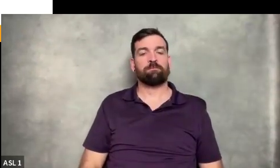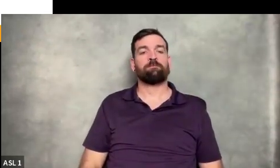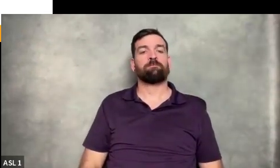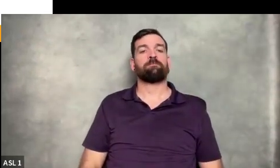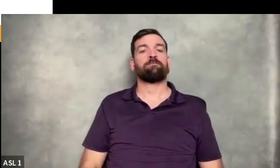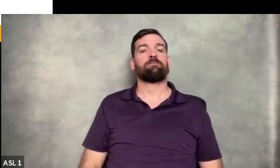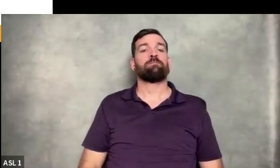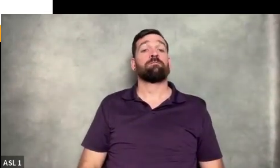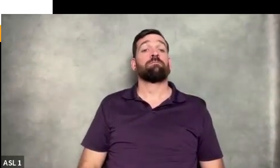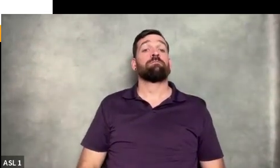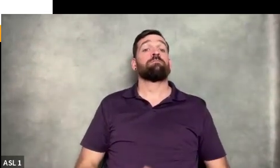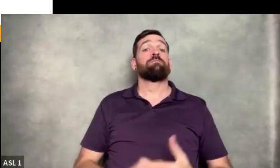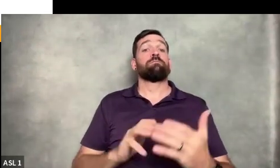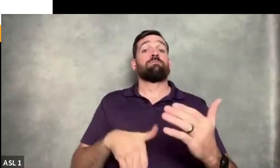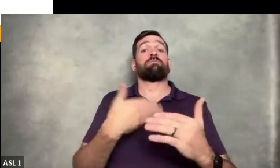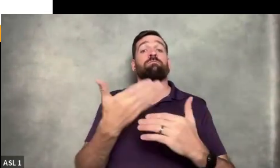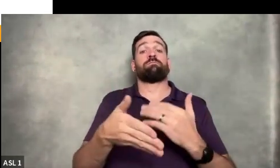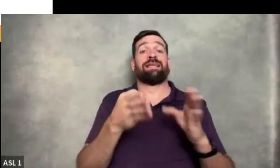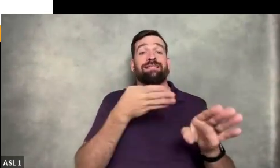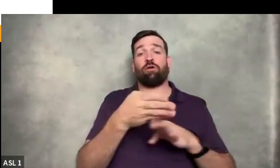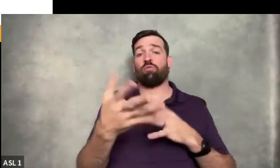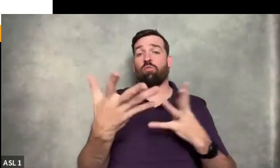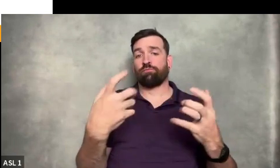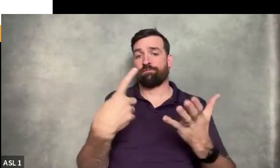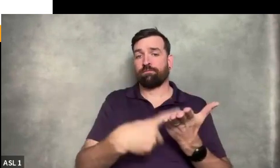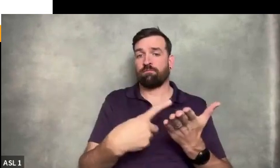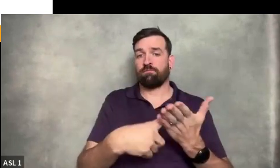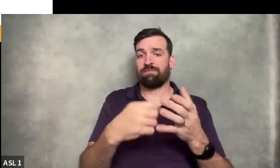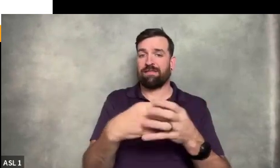The next key topic area that I would like to discuss is expanding access to HCBS.